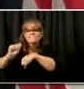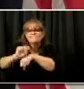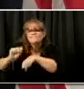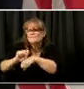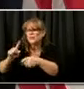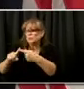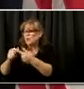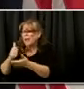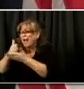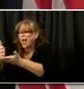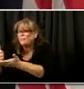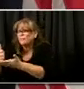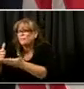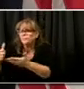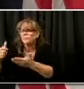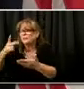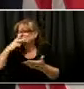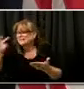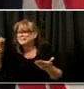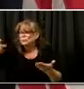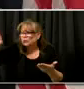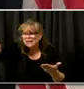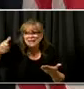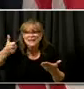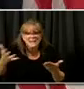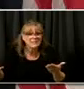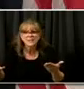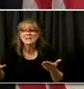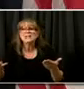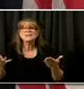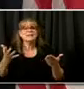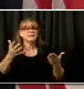calls to parents and using community leaders to help track down a student that they haven't been